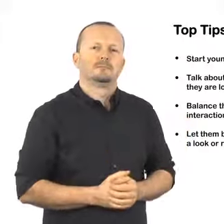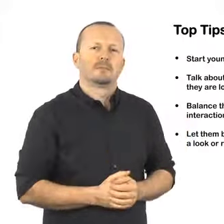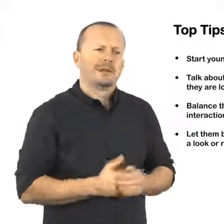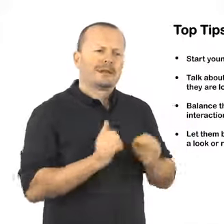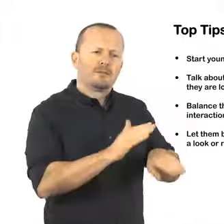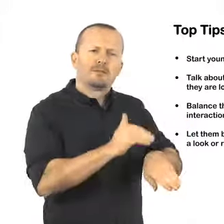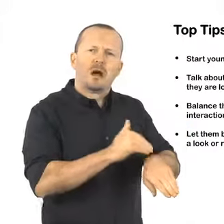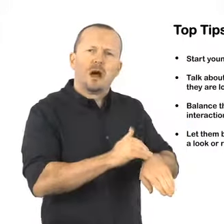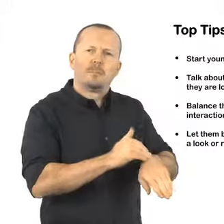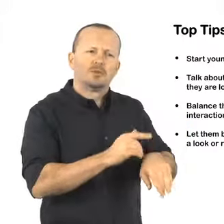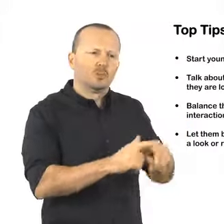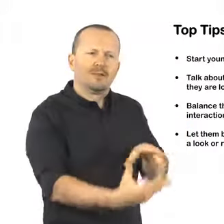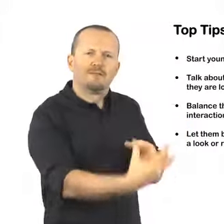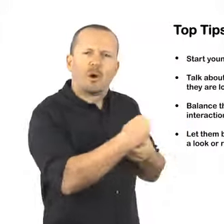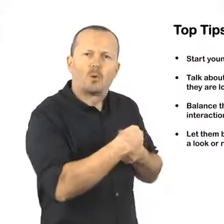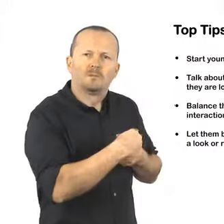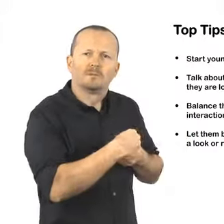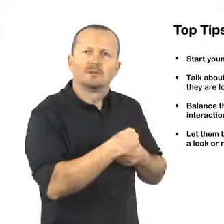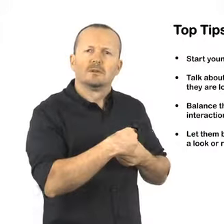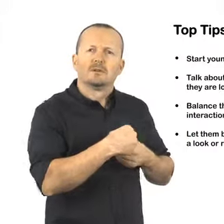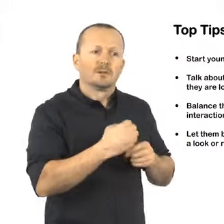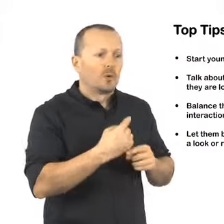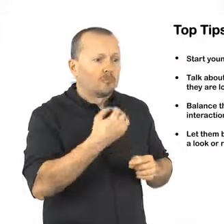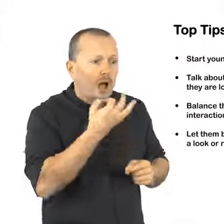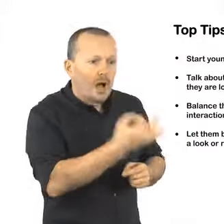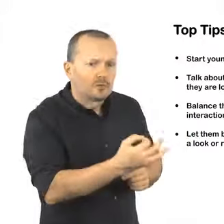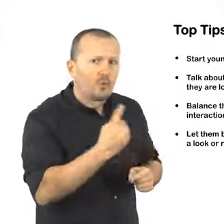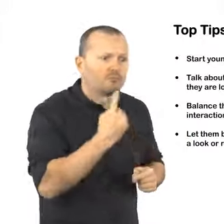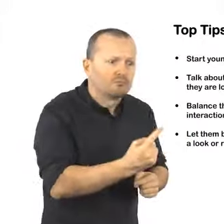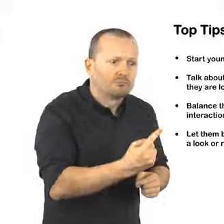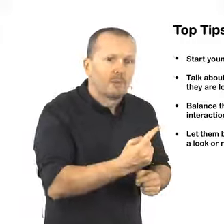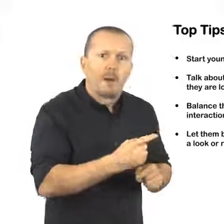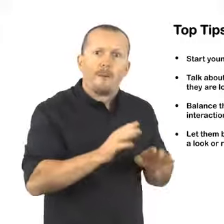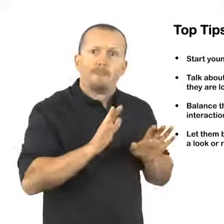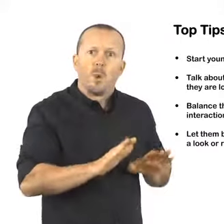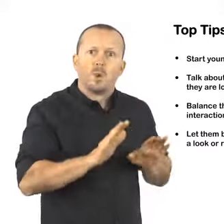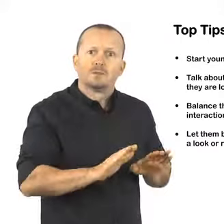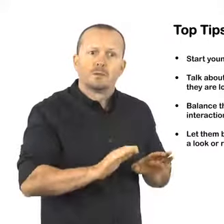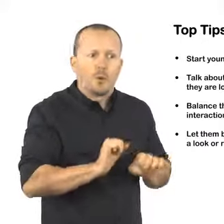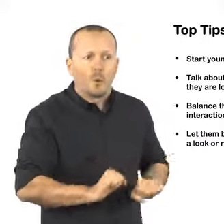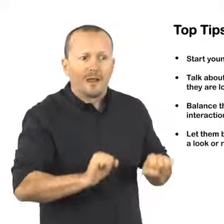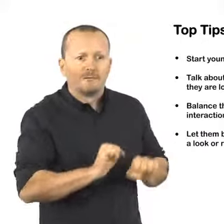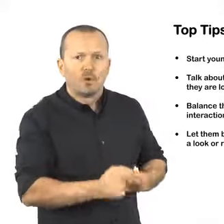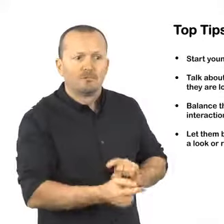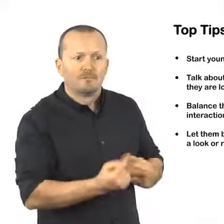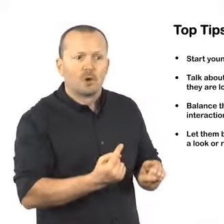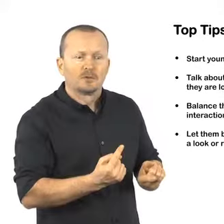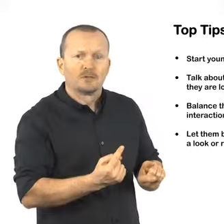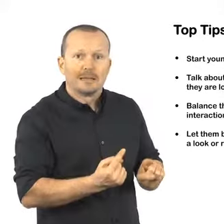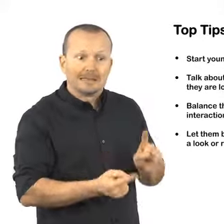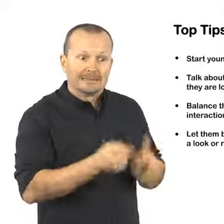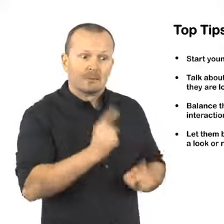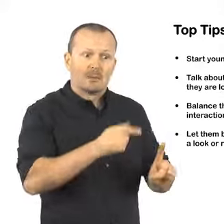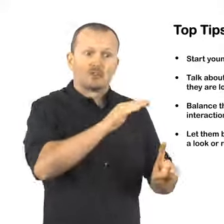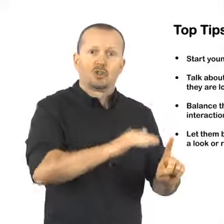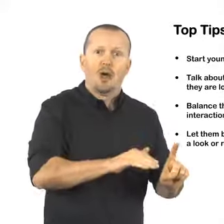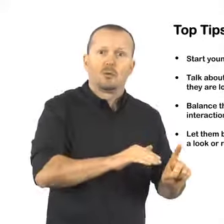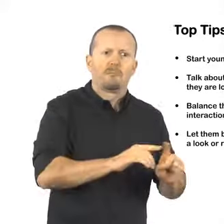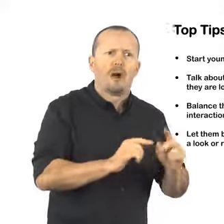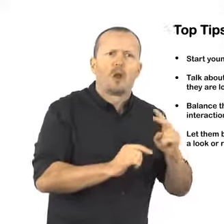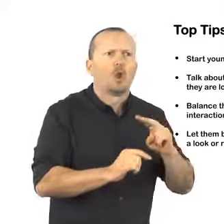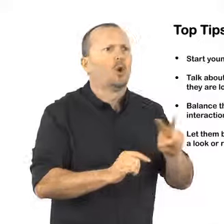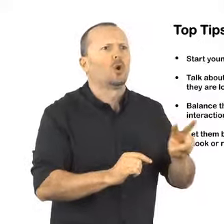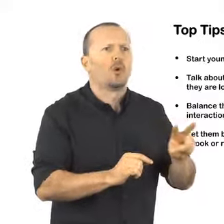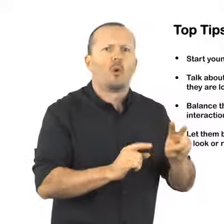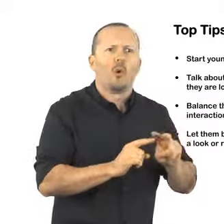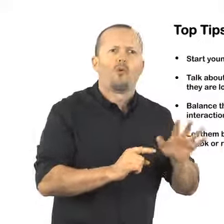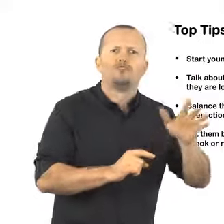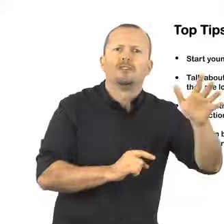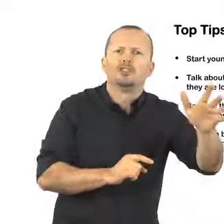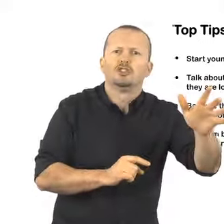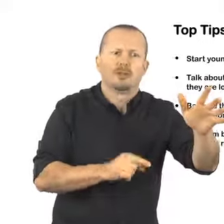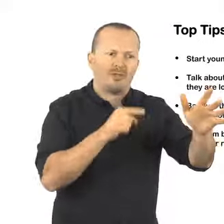Let them be live participants – pause and wait for any response, a look or reach